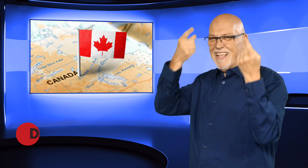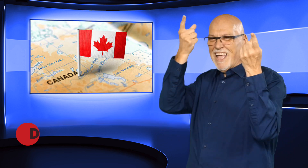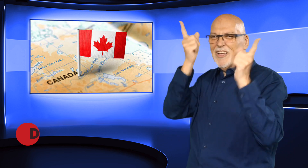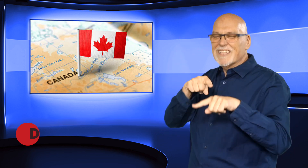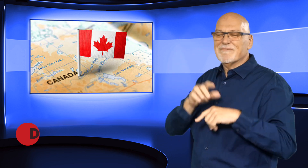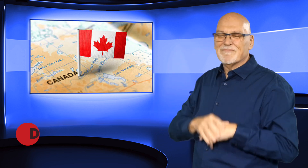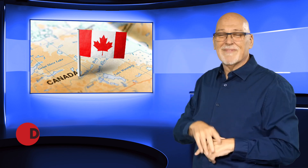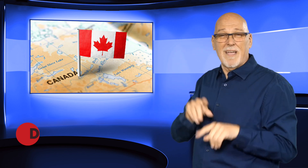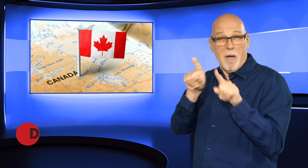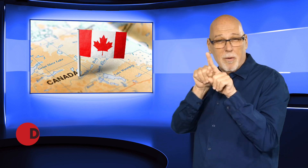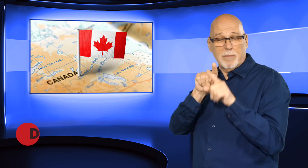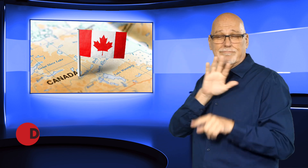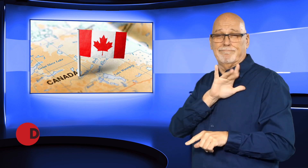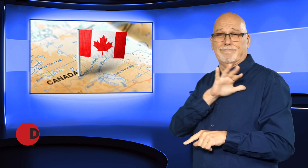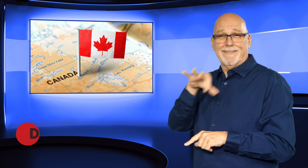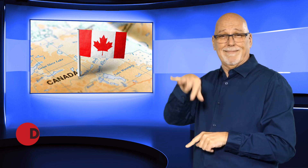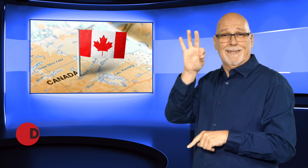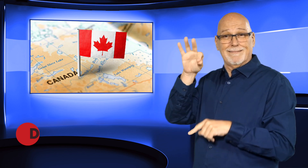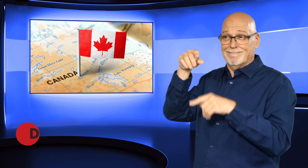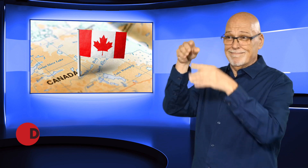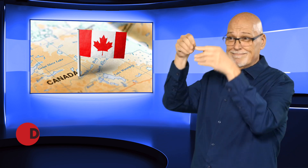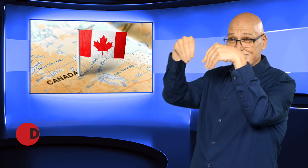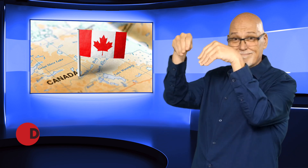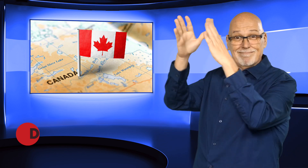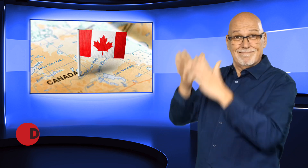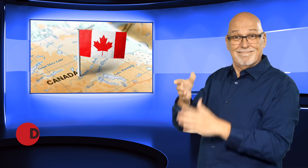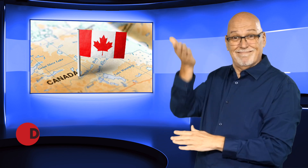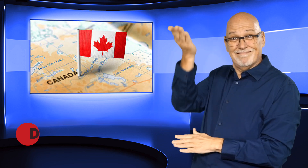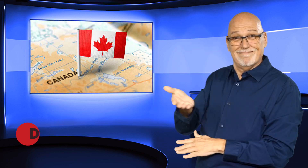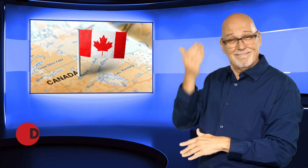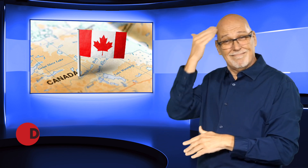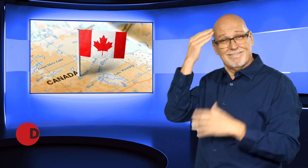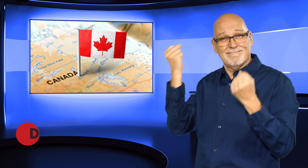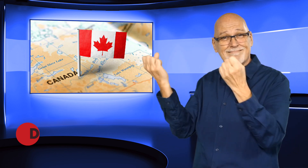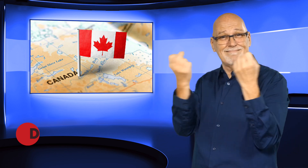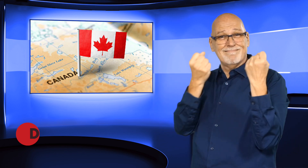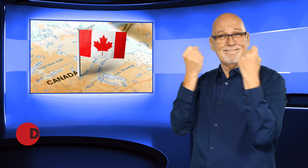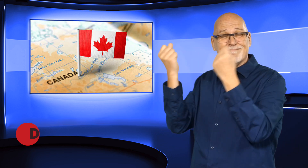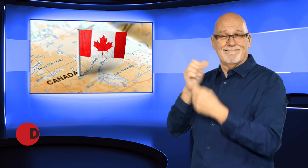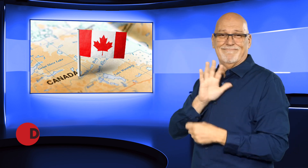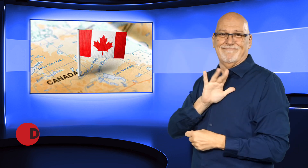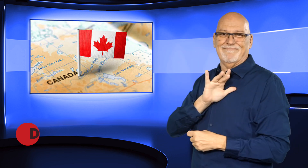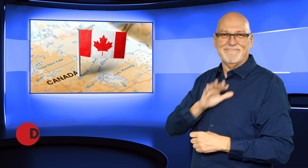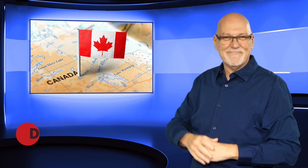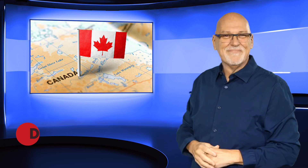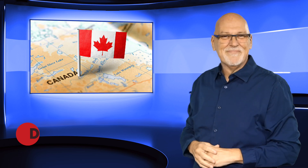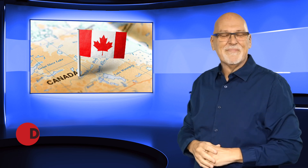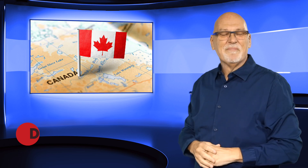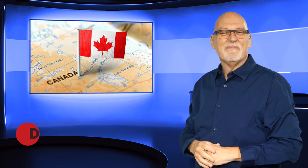[ANSELMO]: I agree, and also find a realtor who knows sign language!